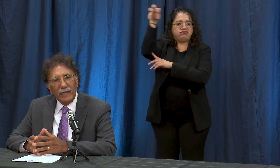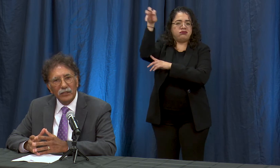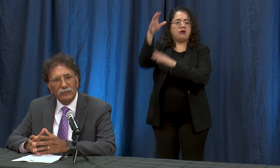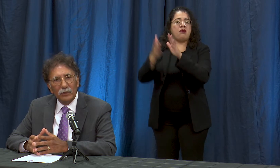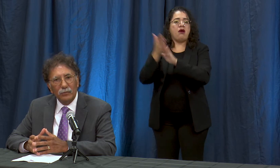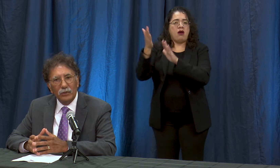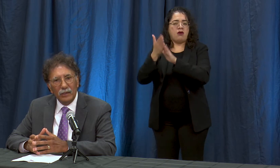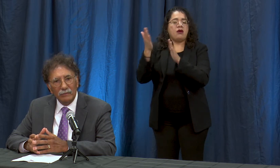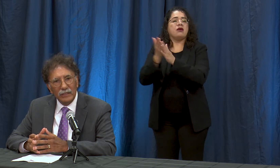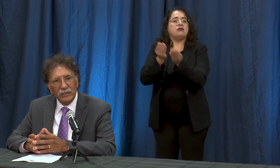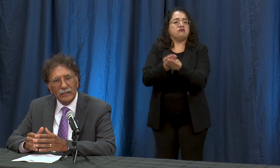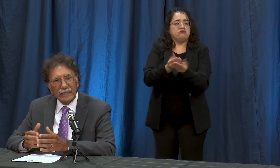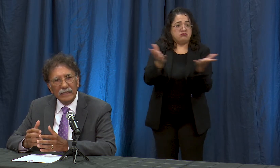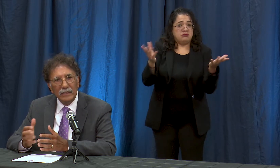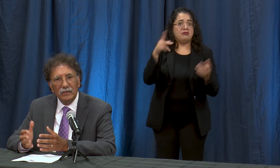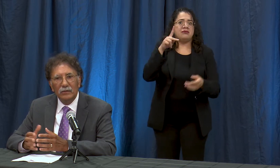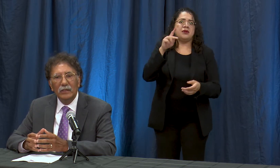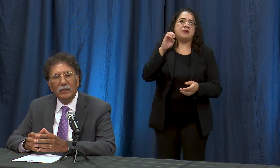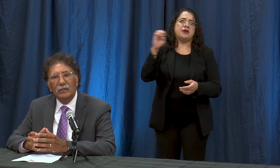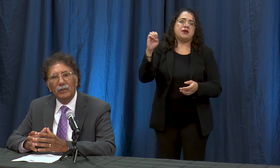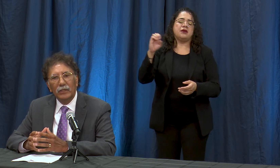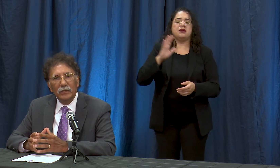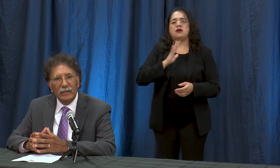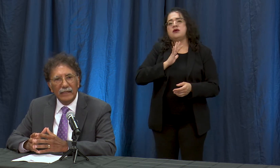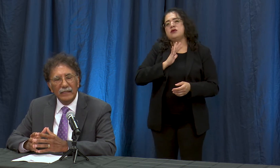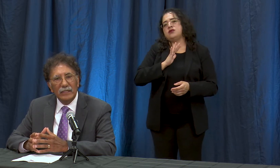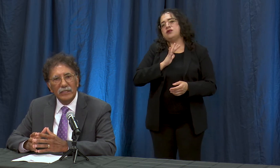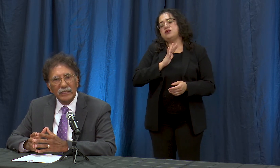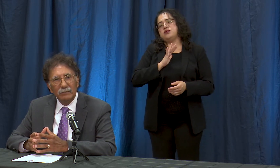action for the Port of Long Beach is to continue to procure at least a six-month